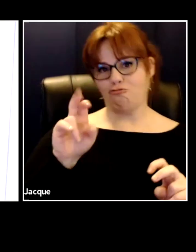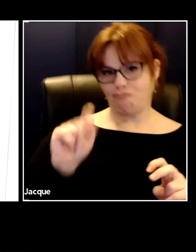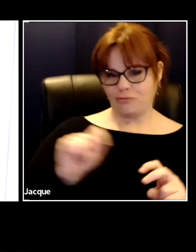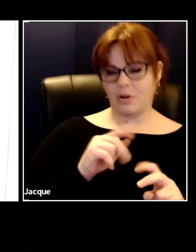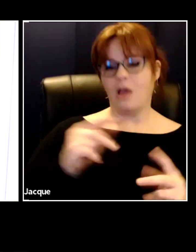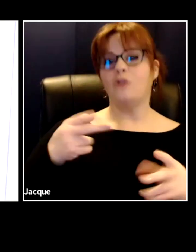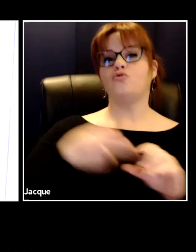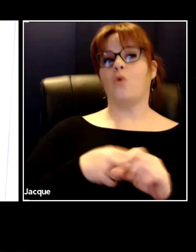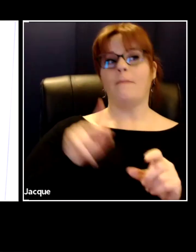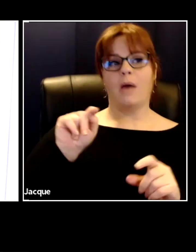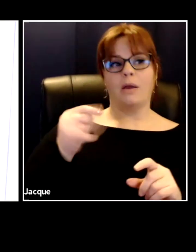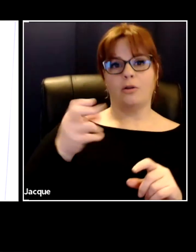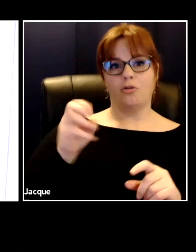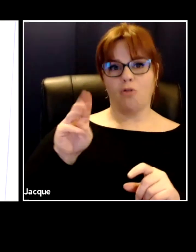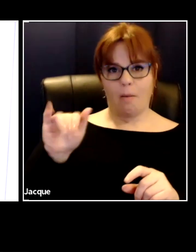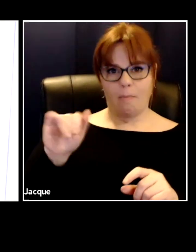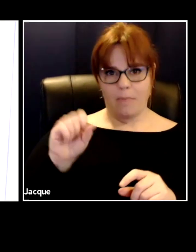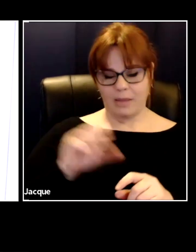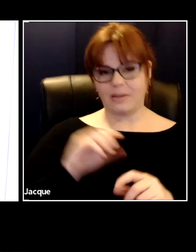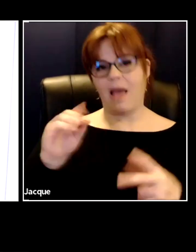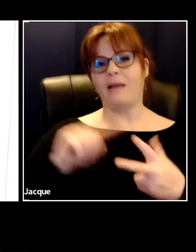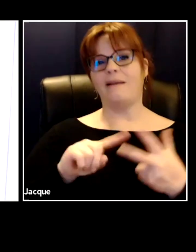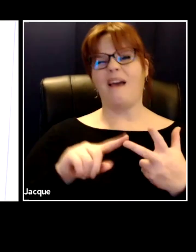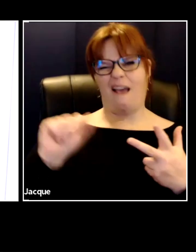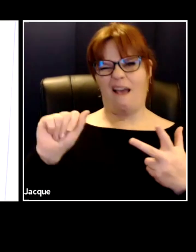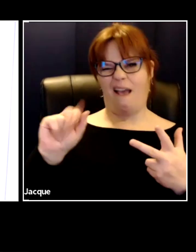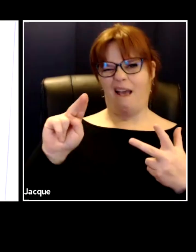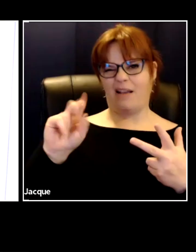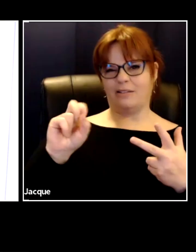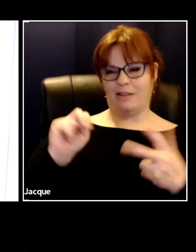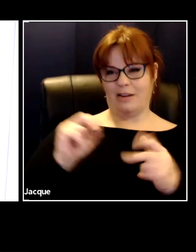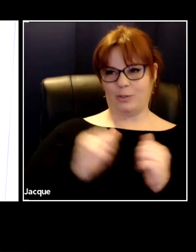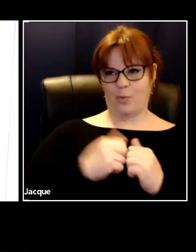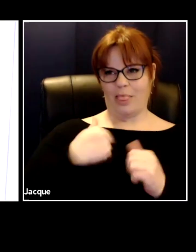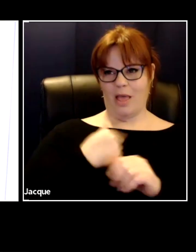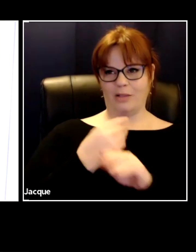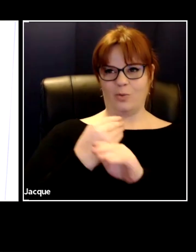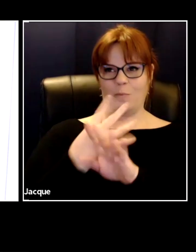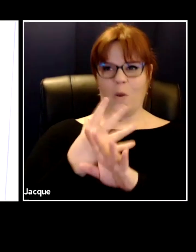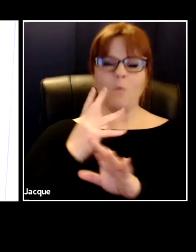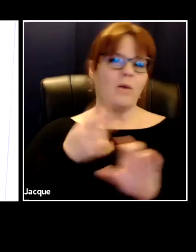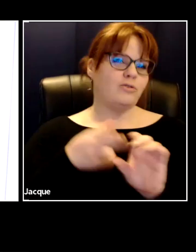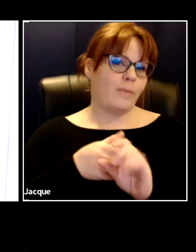Craig and uh Anson's with us remotely. He'll jump in in some later slides.